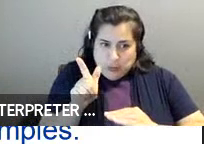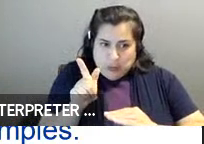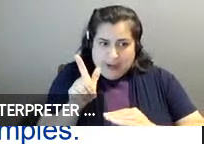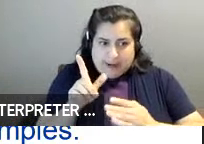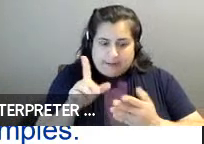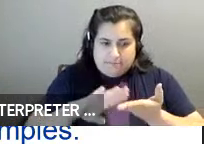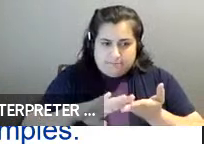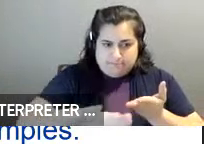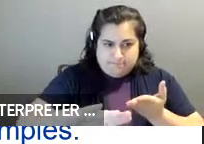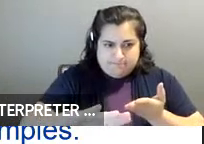Respectively.